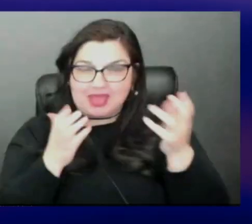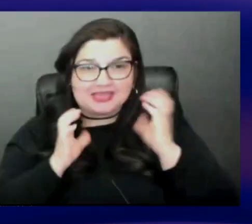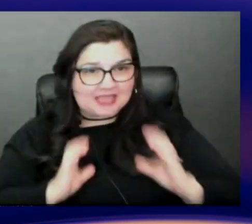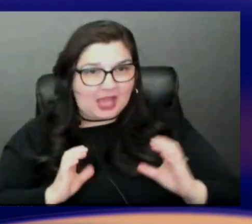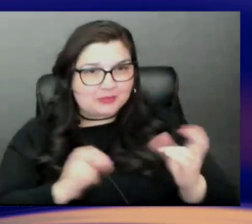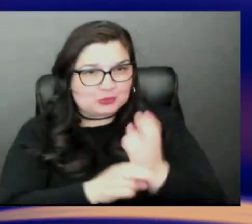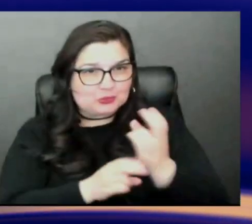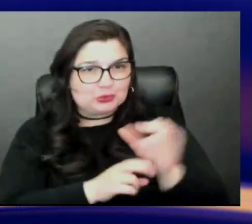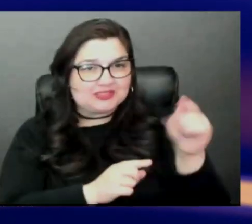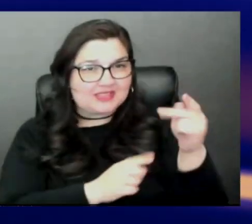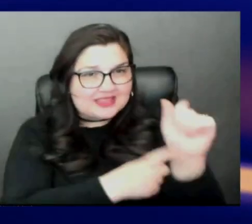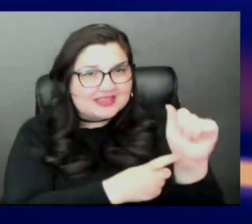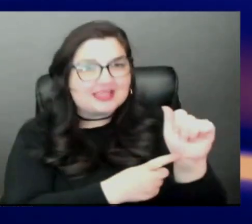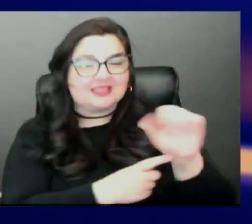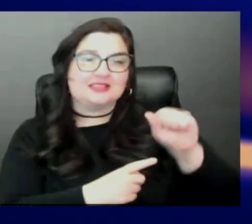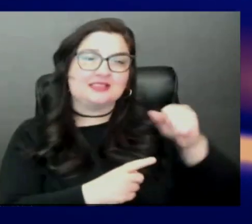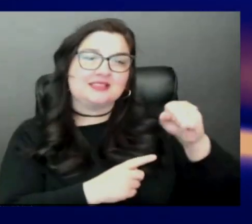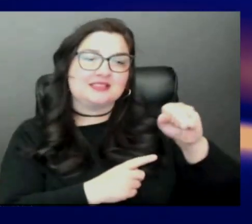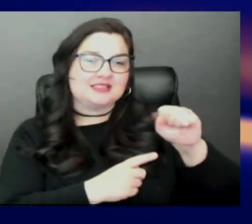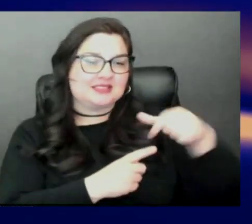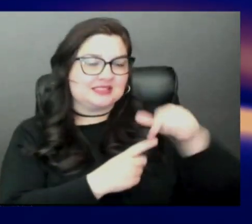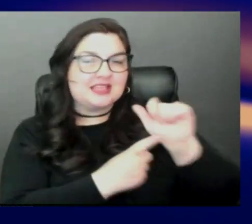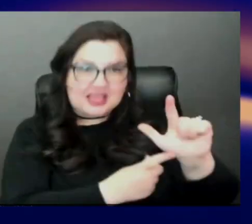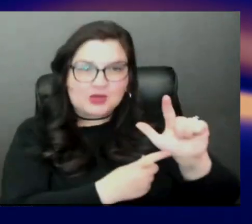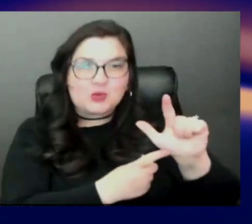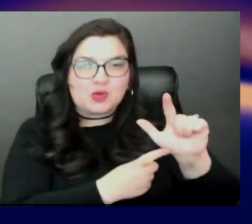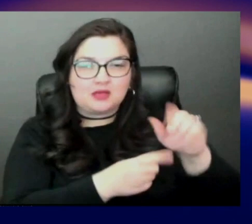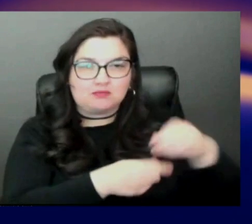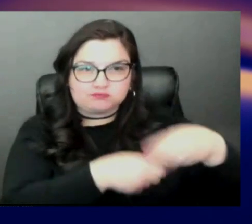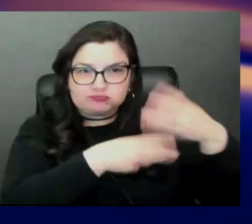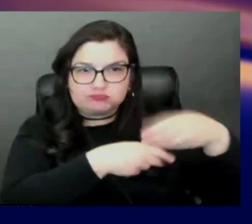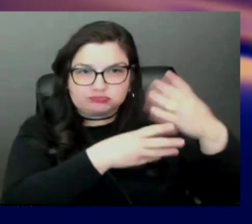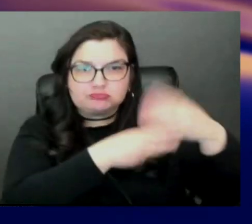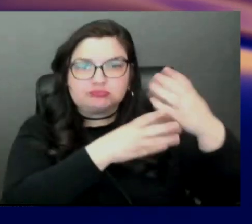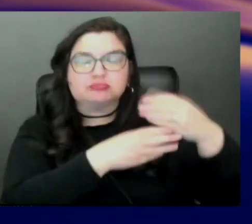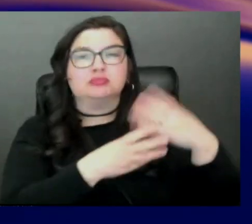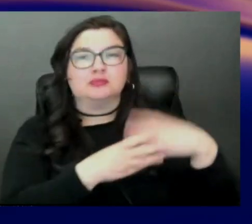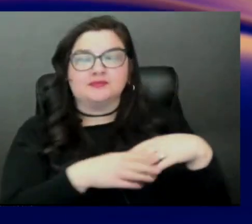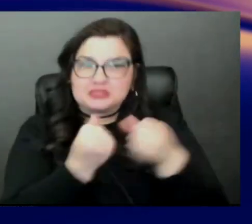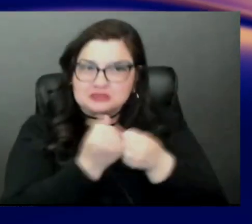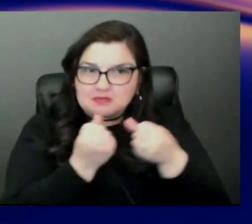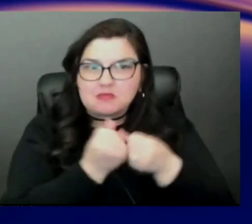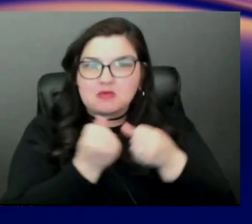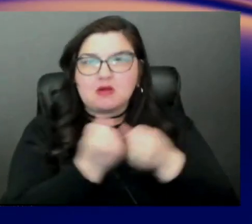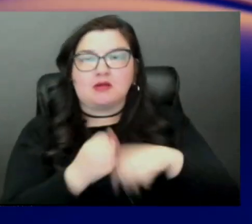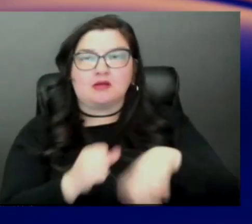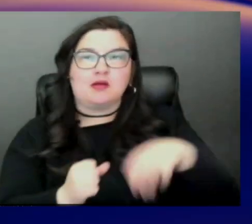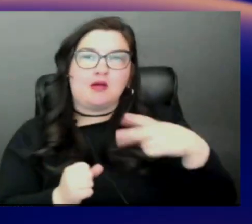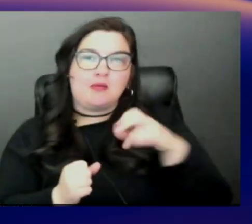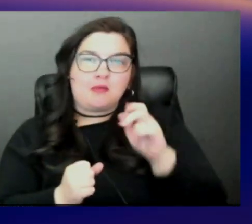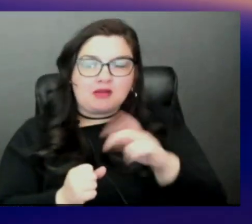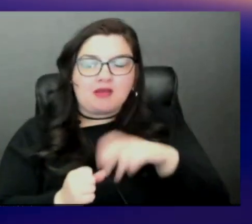SQL queries on data that they're storing on S3, support a number of open formats like Parquet and JSON and you pay per query.